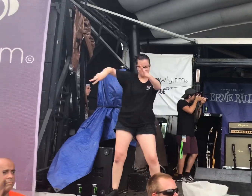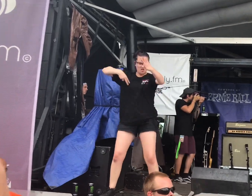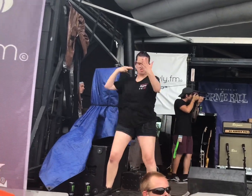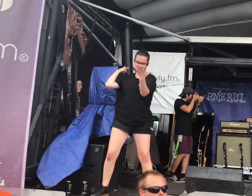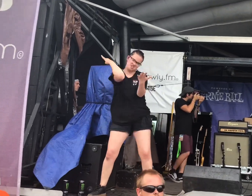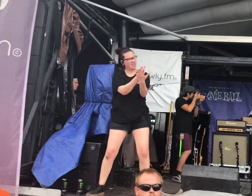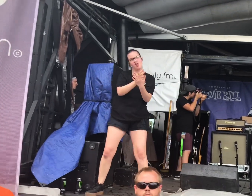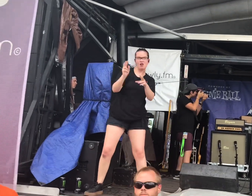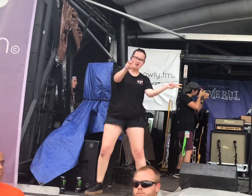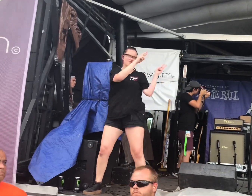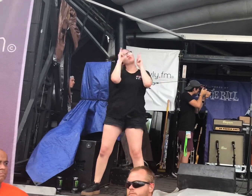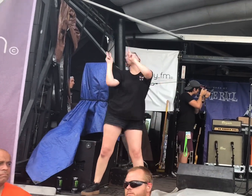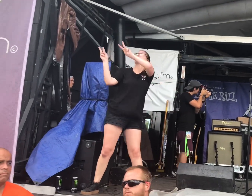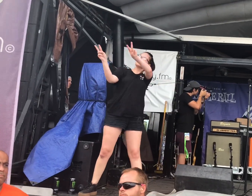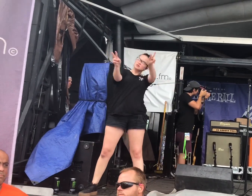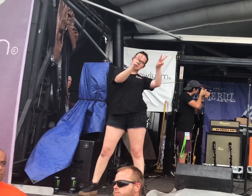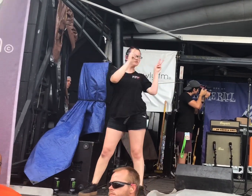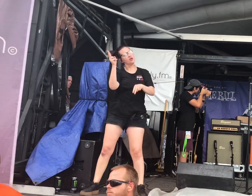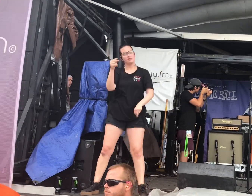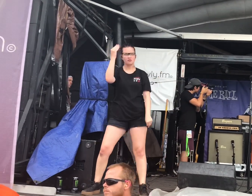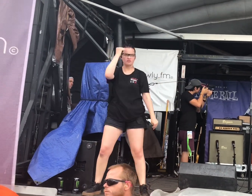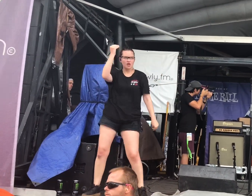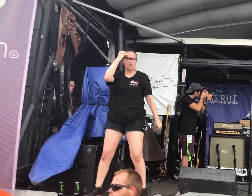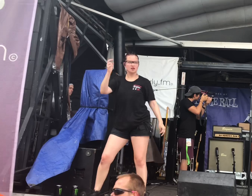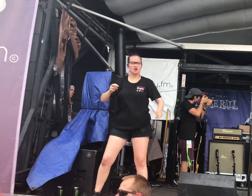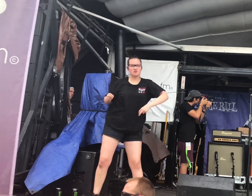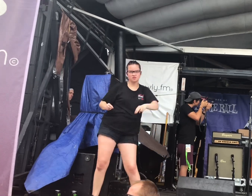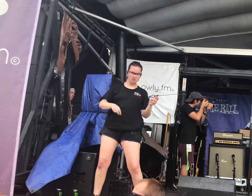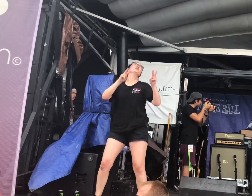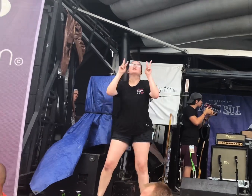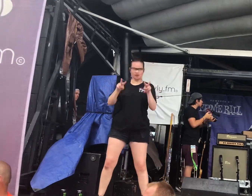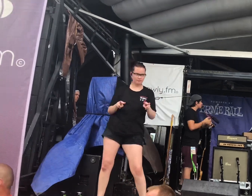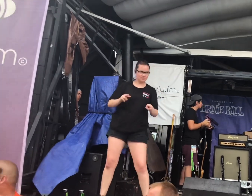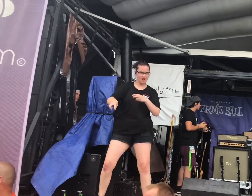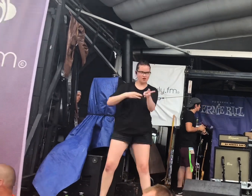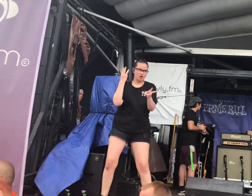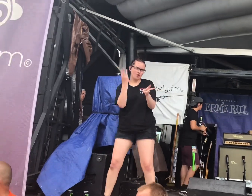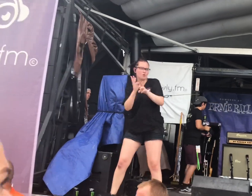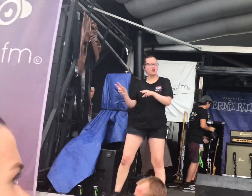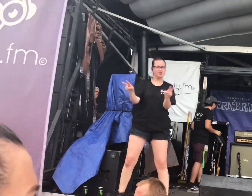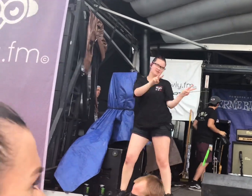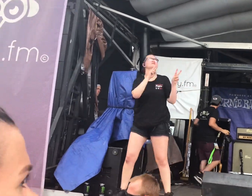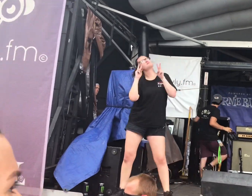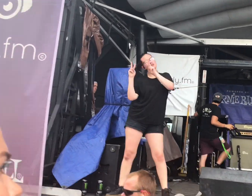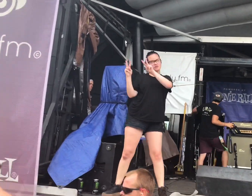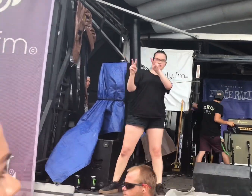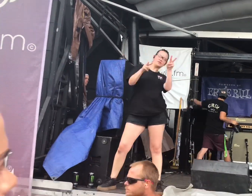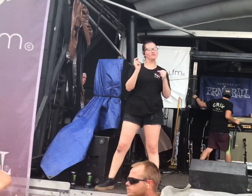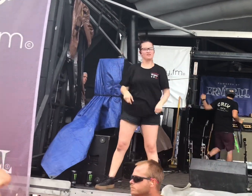Falling down but the world is spinning round and round he know